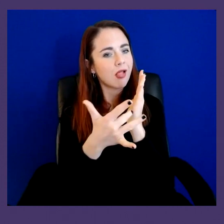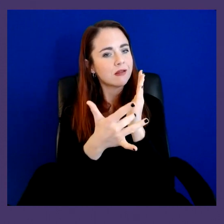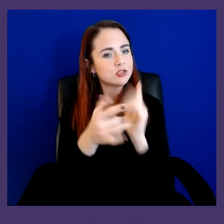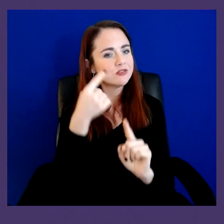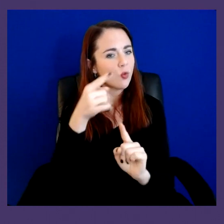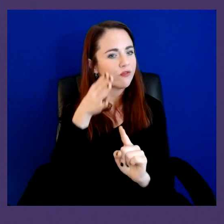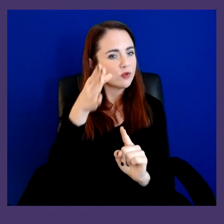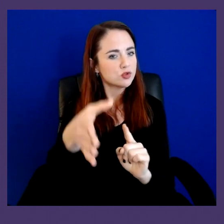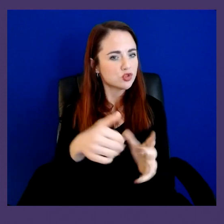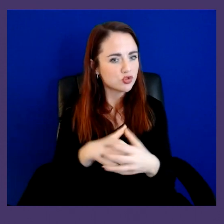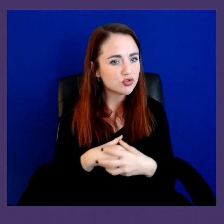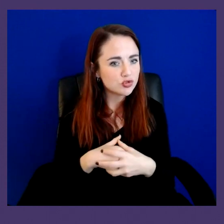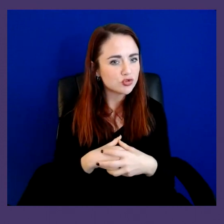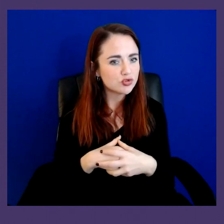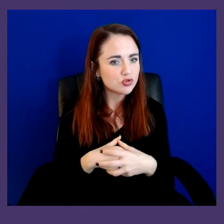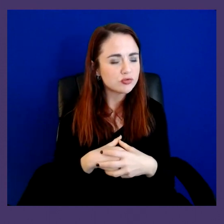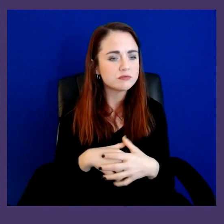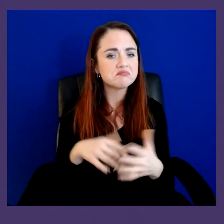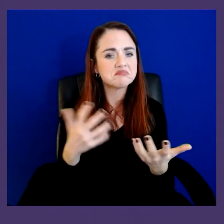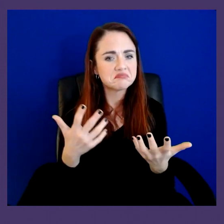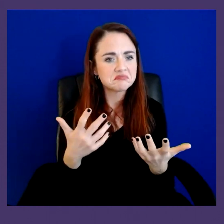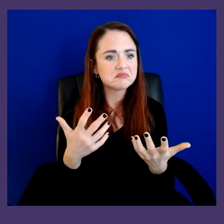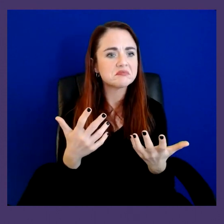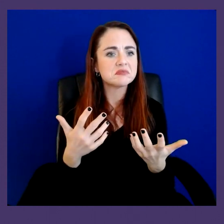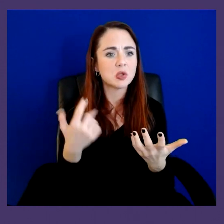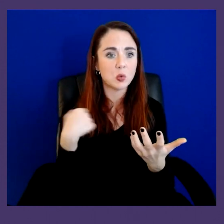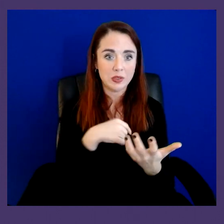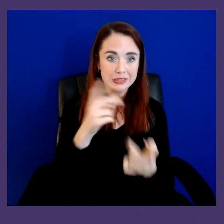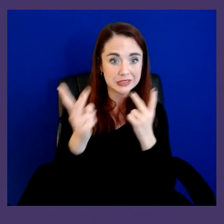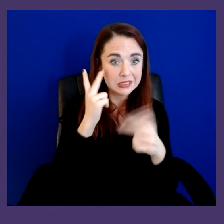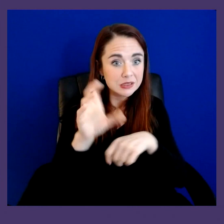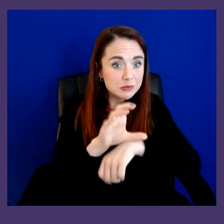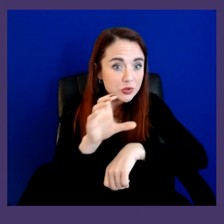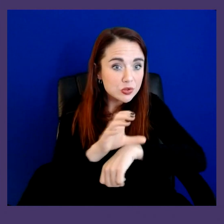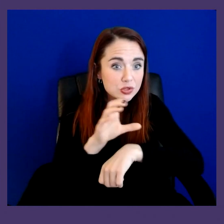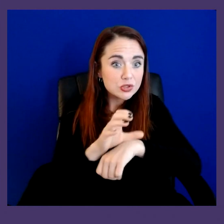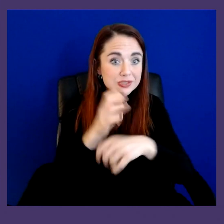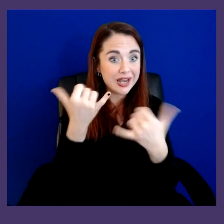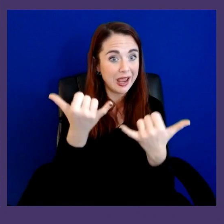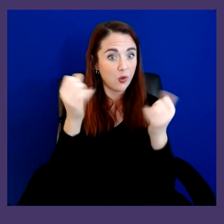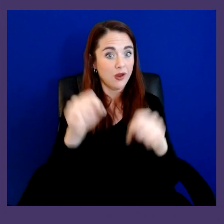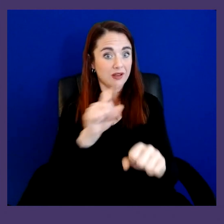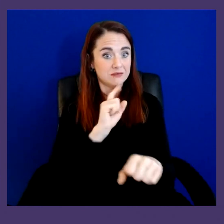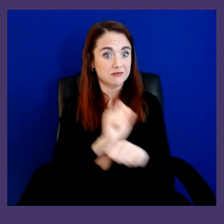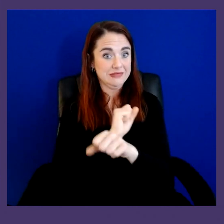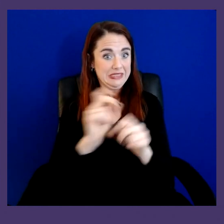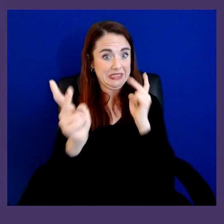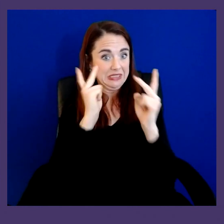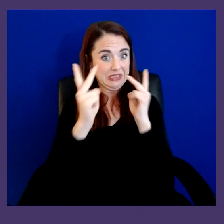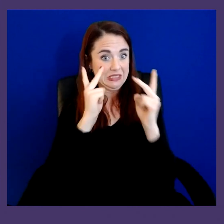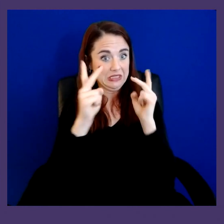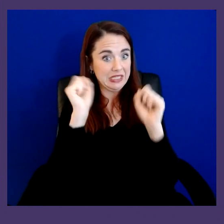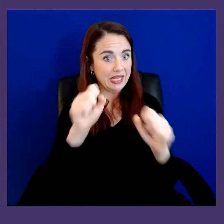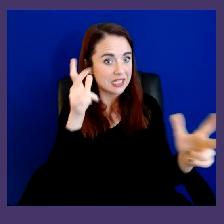We've seen computers that are able to see, they can hear and understand what we're saying,